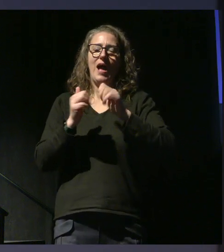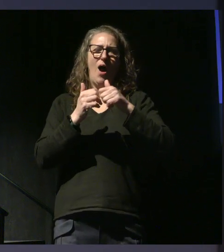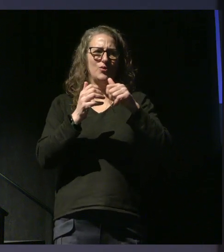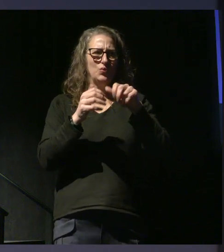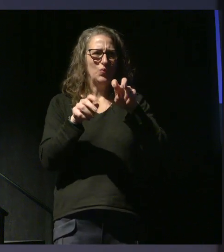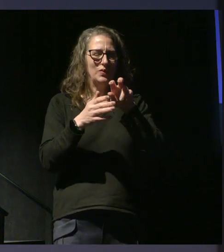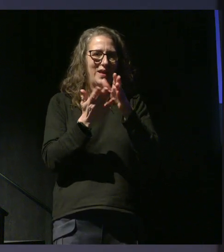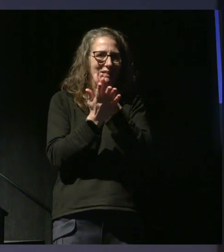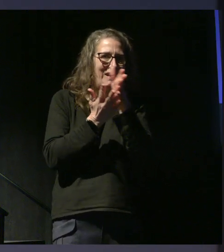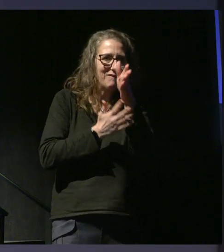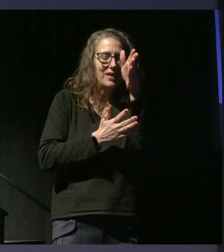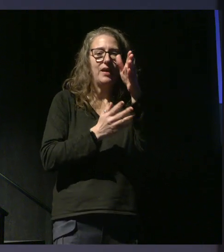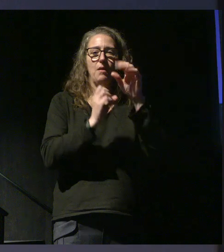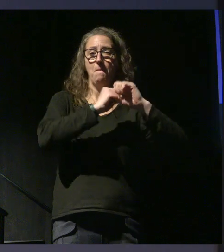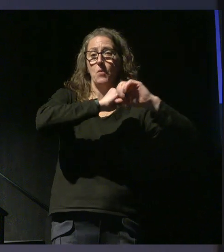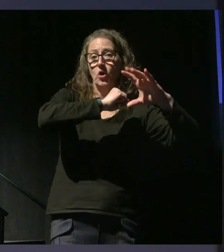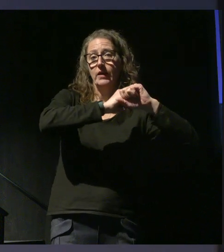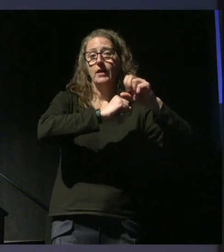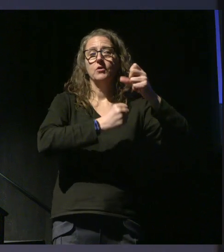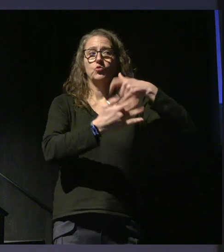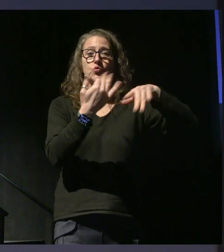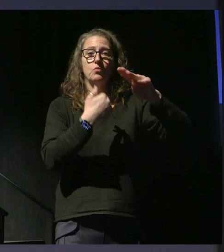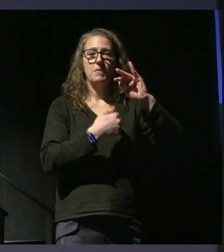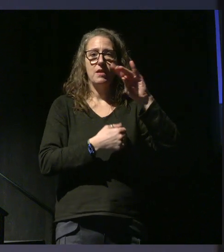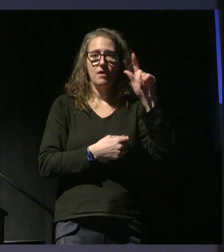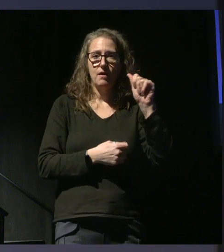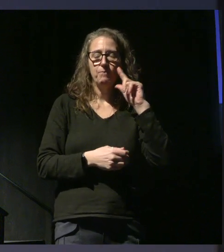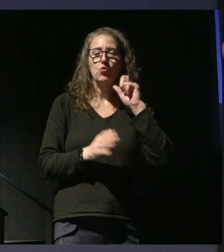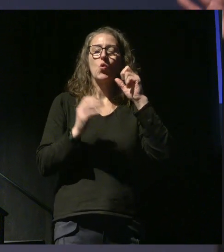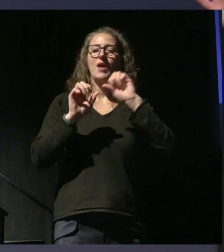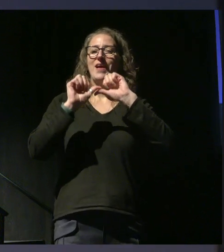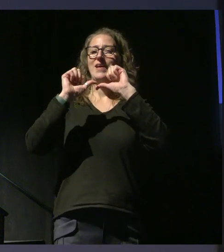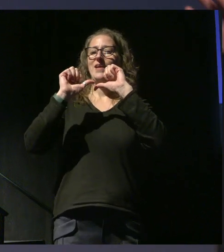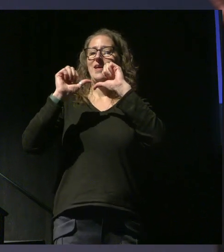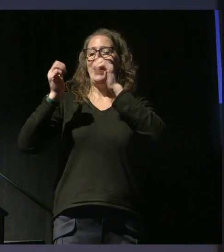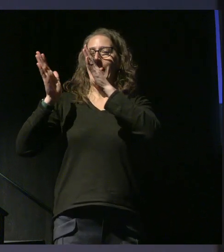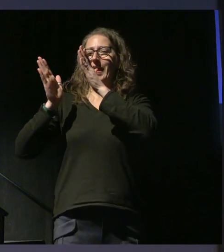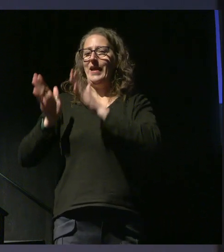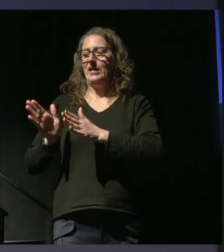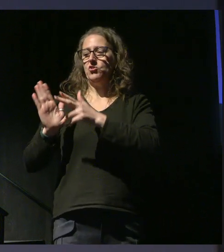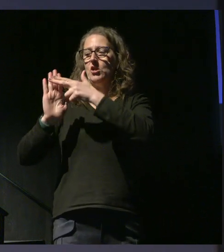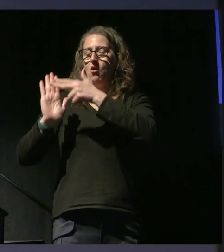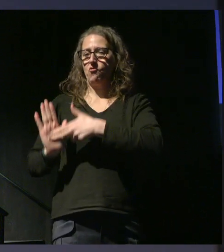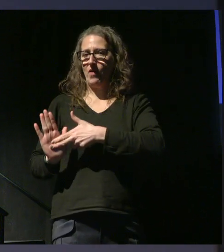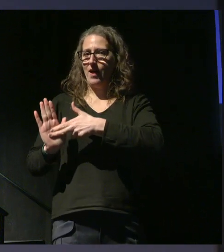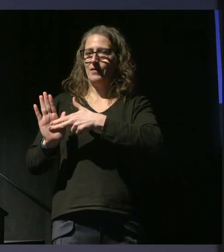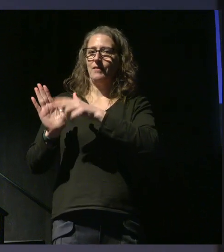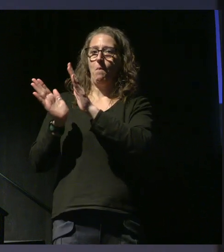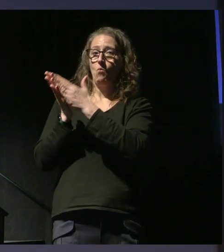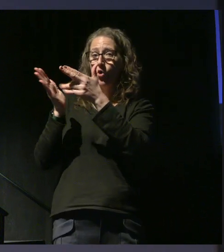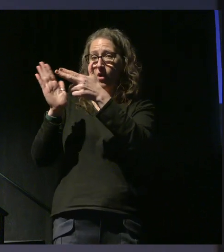Your agent contract and your book contracts get reviewed for free by us, by our legal team.